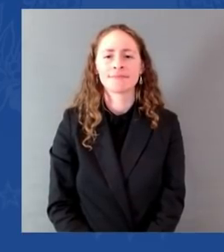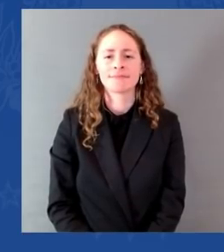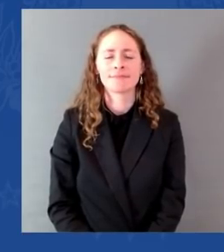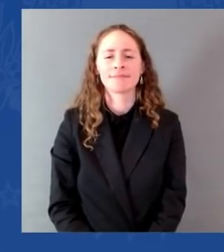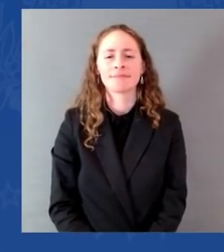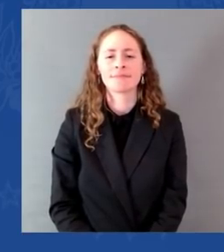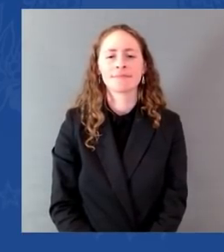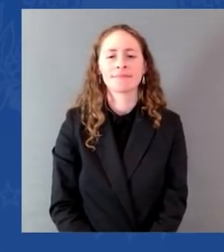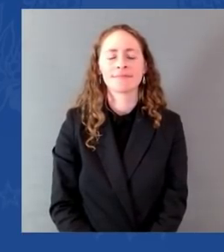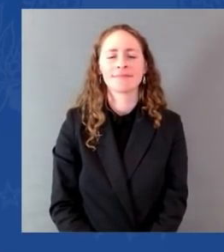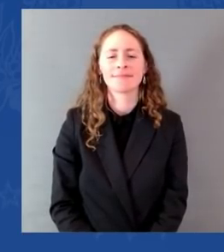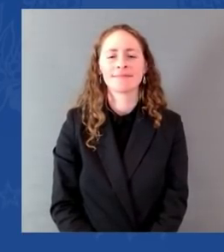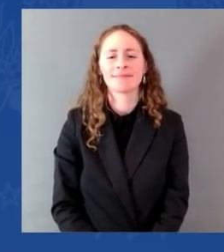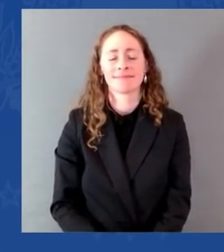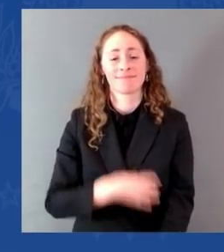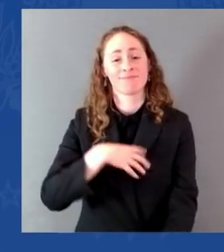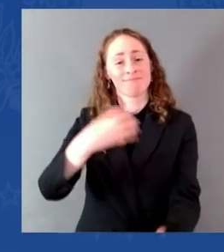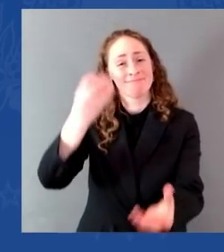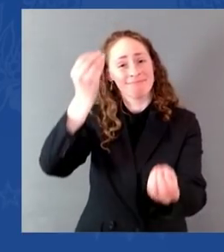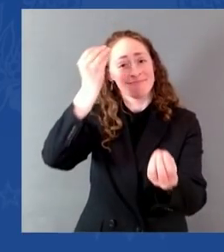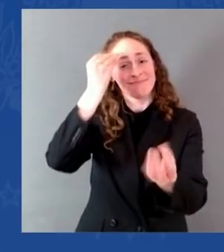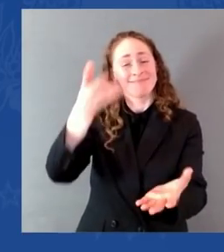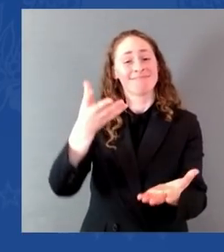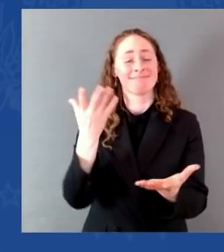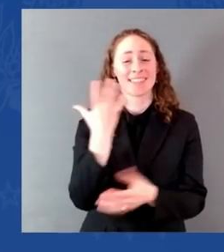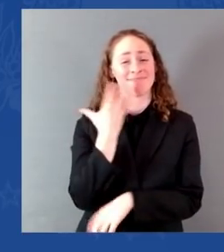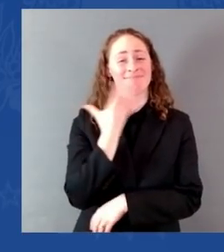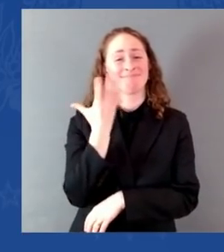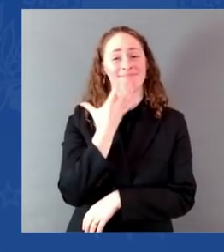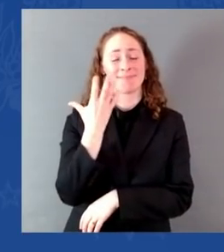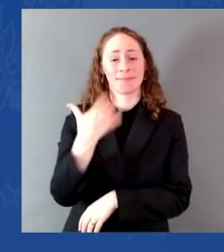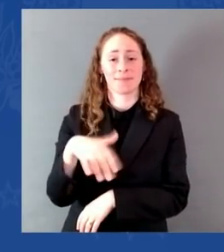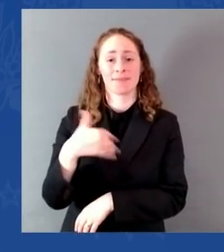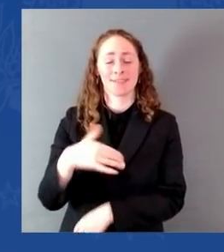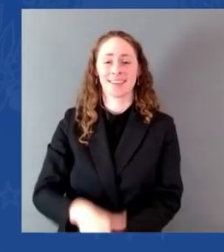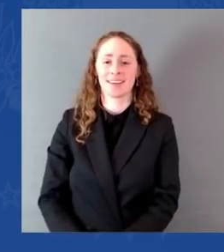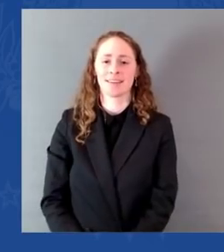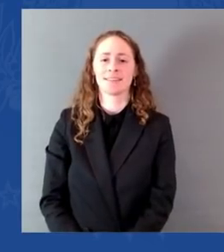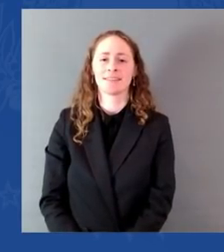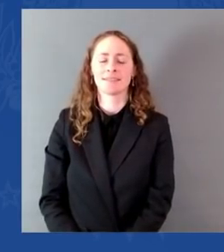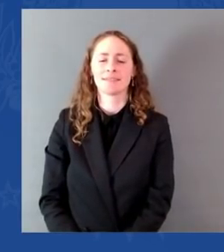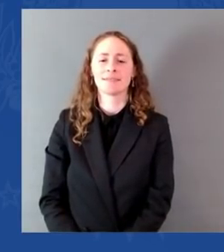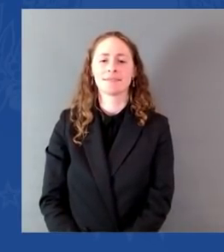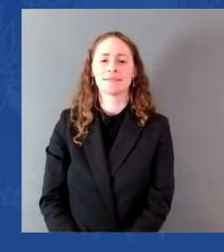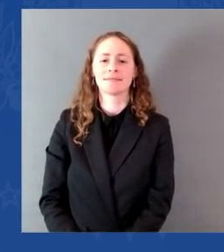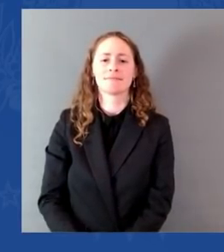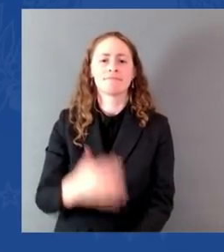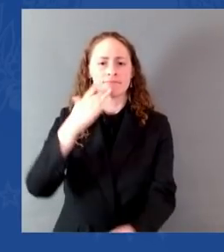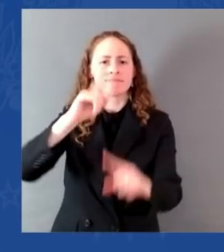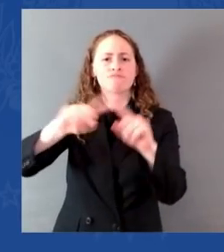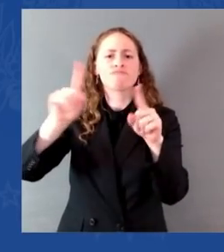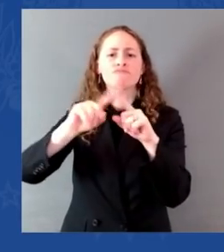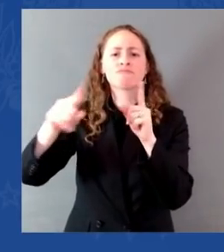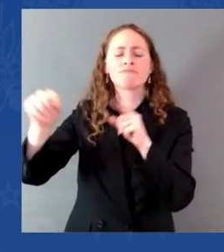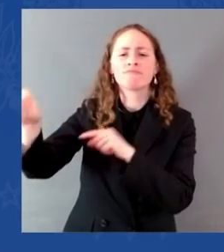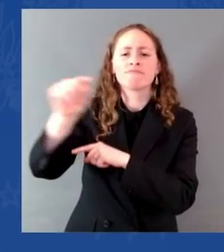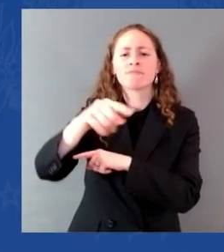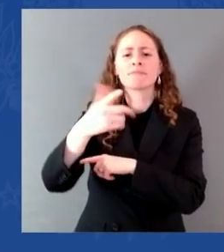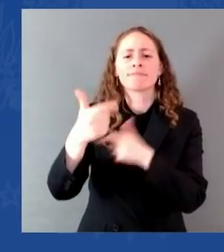And now he's a county executive in Jackson County -- resident of the business -- to -- as well.